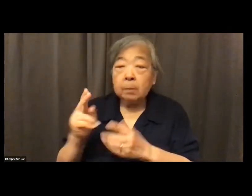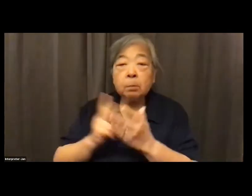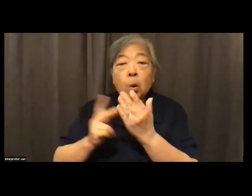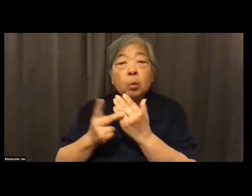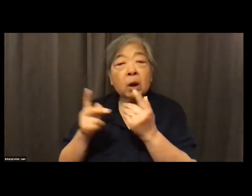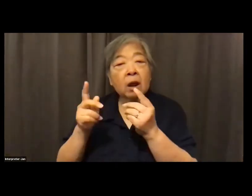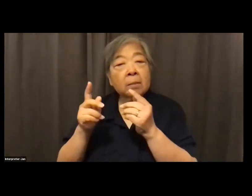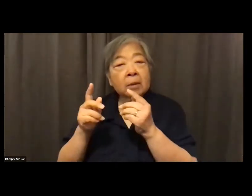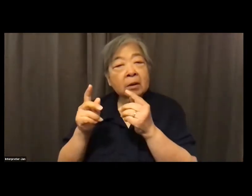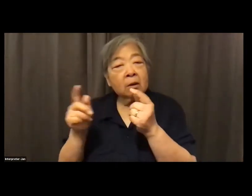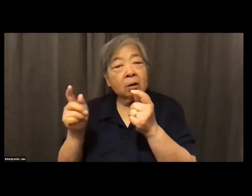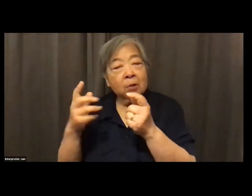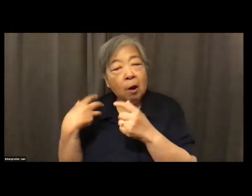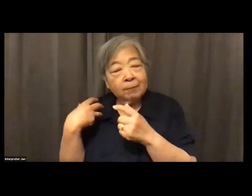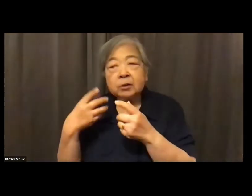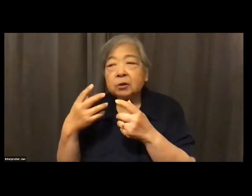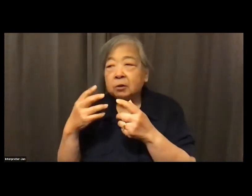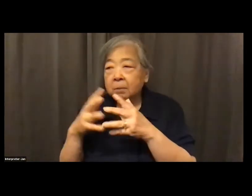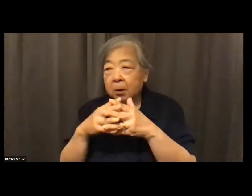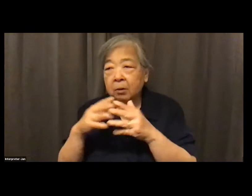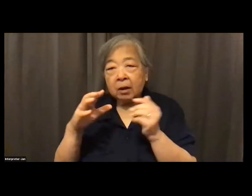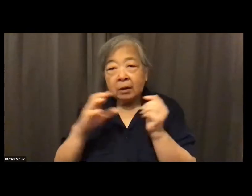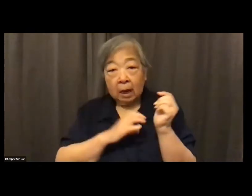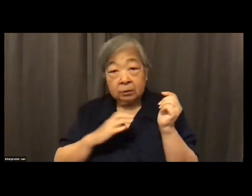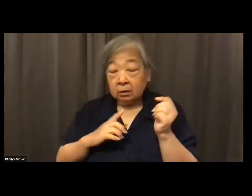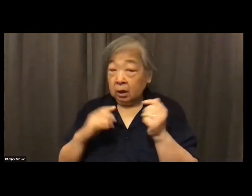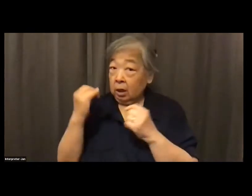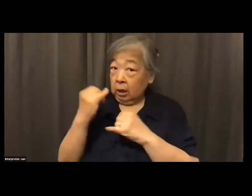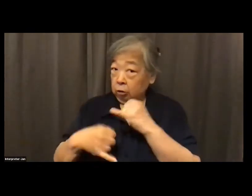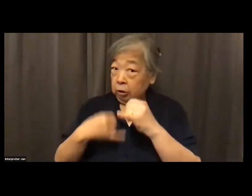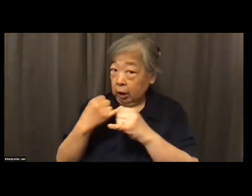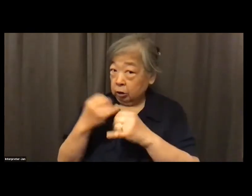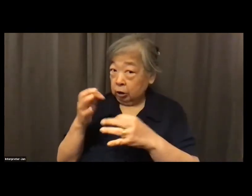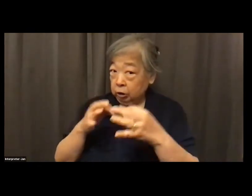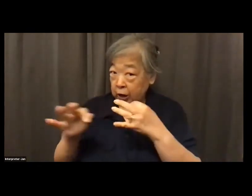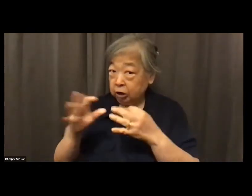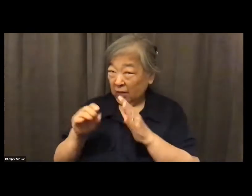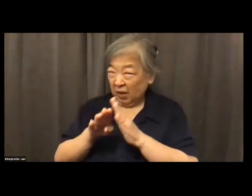She's an international development and exchange professional with over 5 years of experience